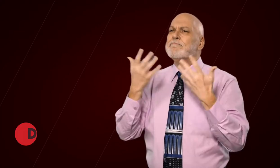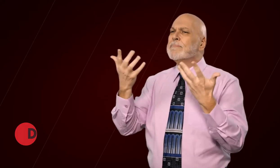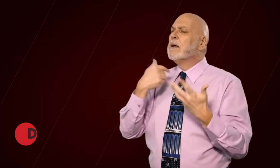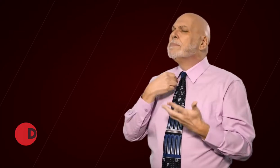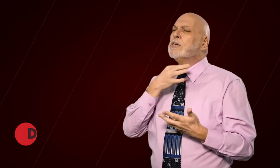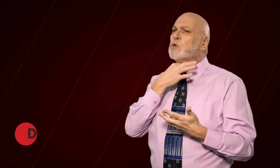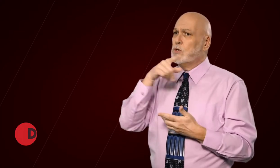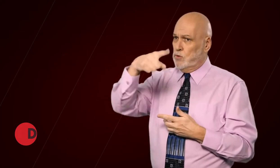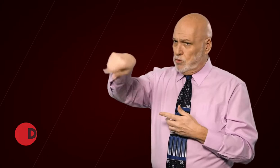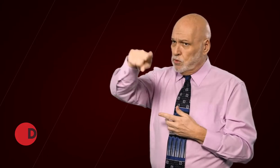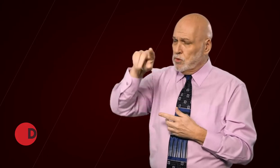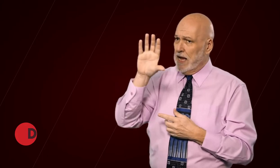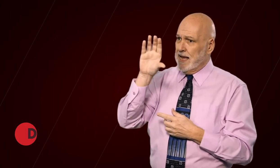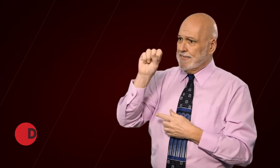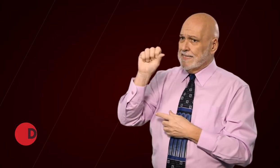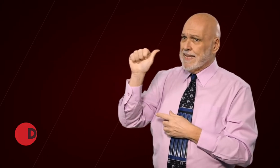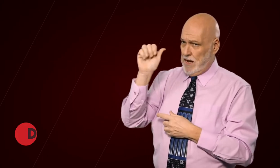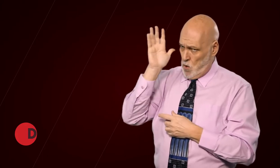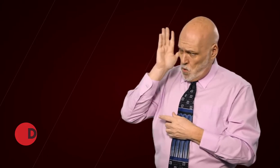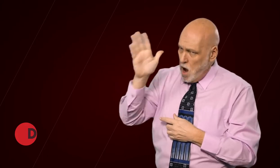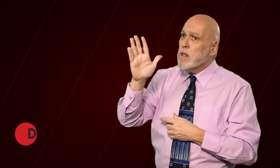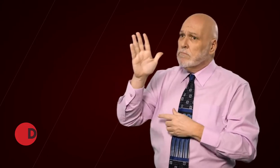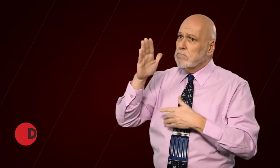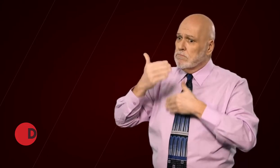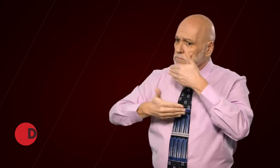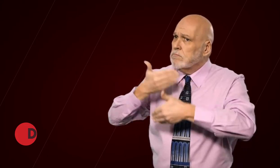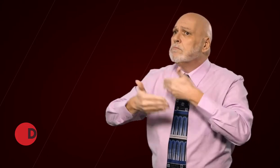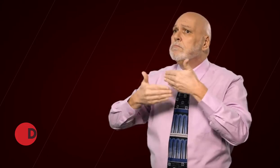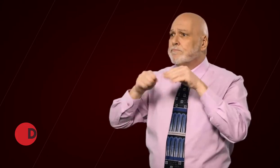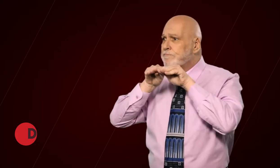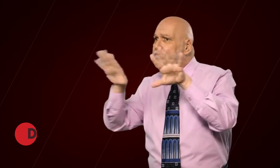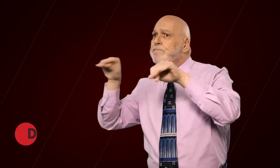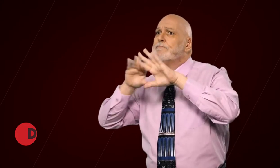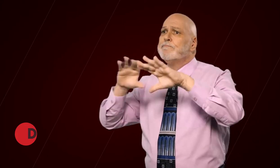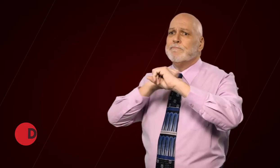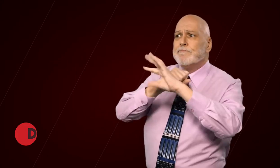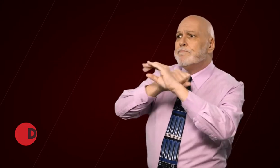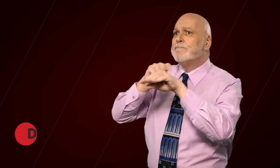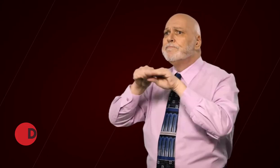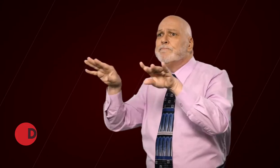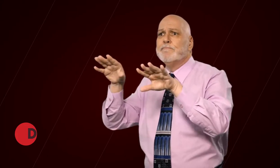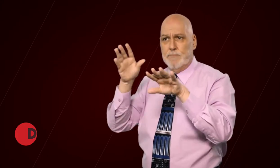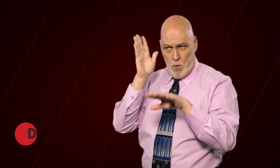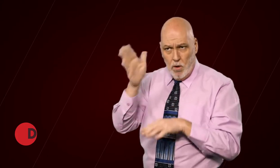Does CSA need to step up on this initiative?